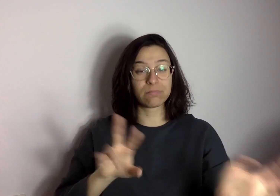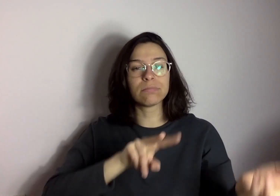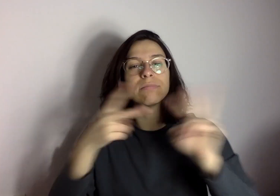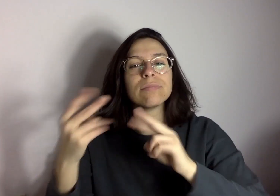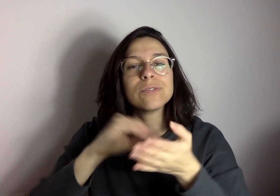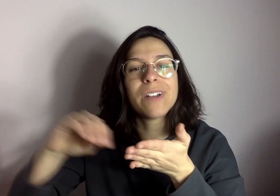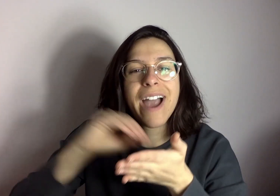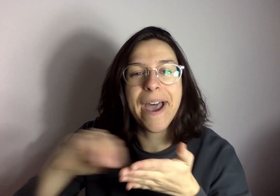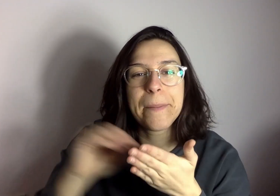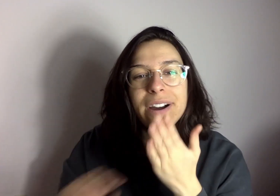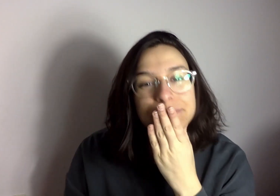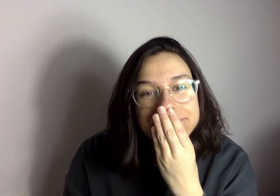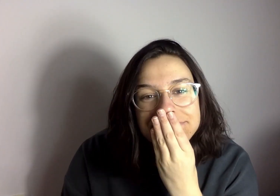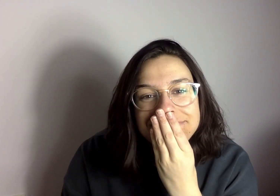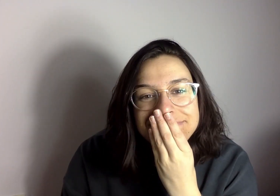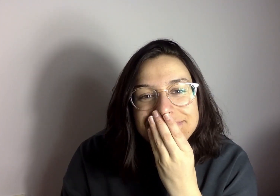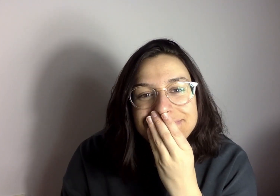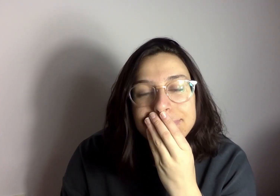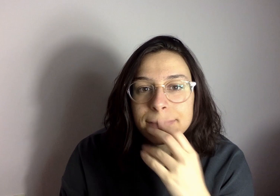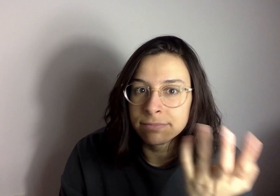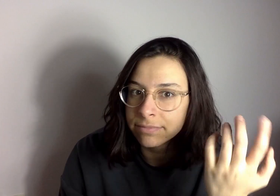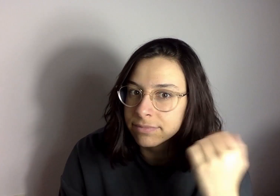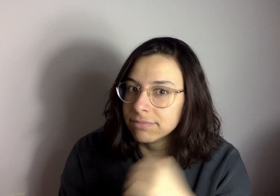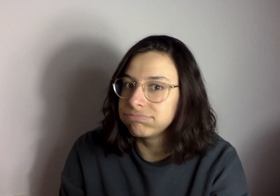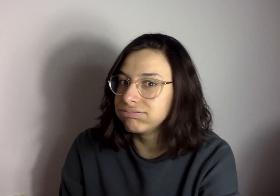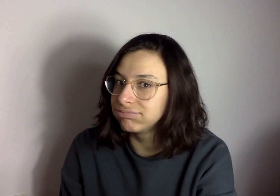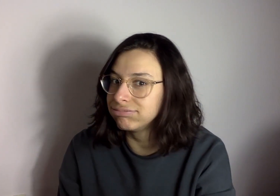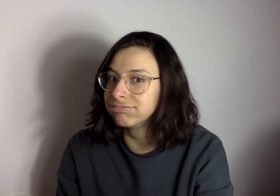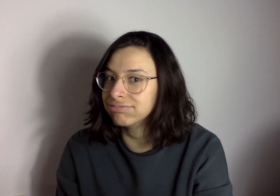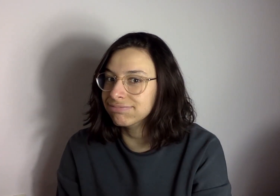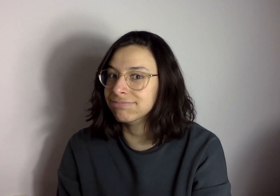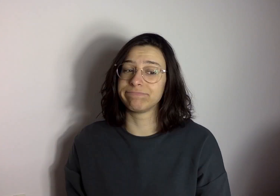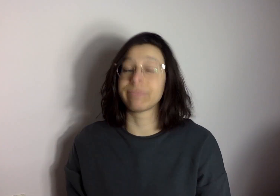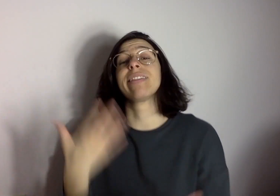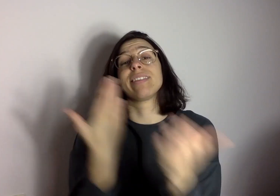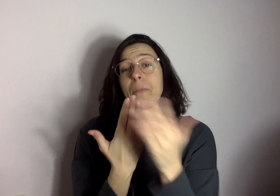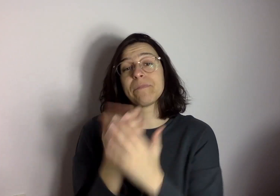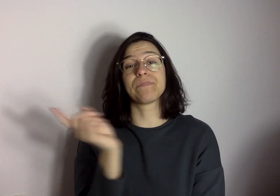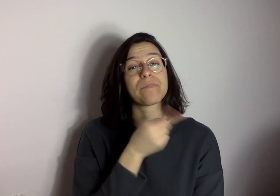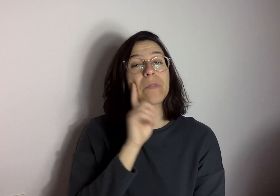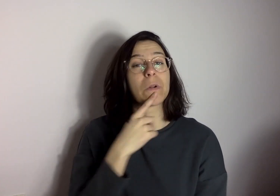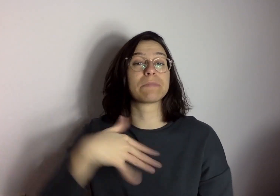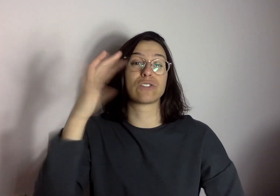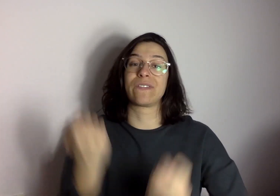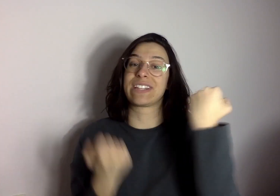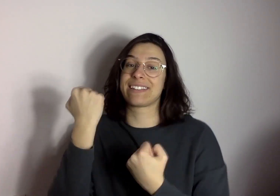So....how do you want to write that. Express it in written german. Impossible. Thats why it is harder for us to express ourselves in a written language.